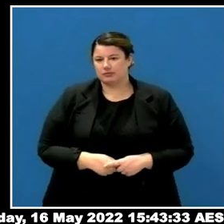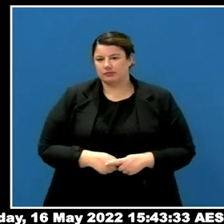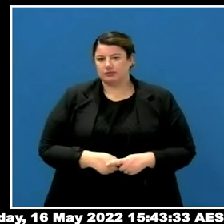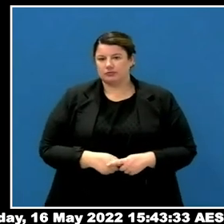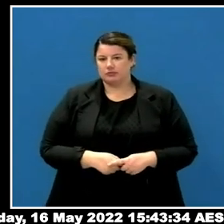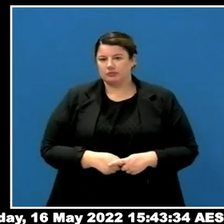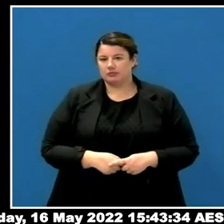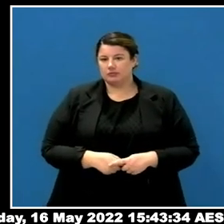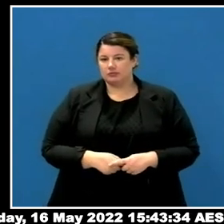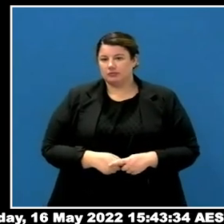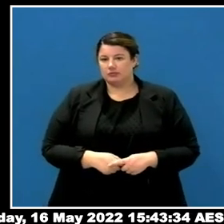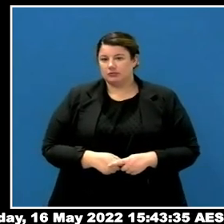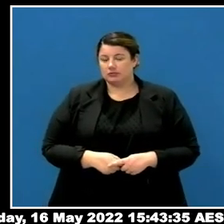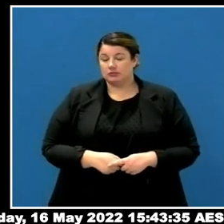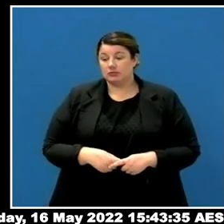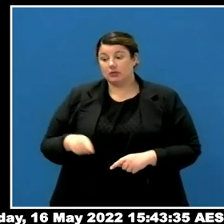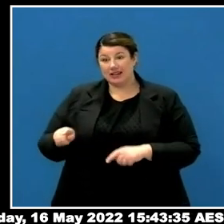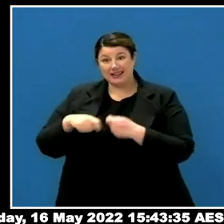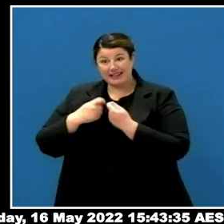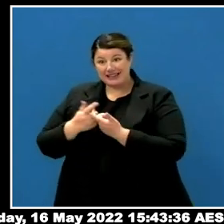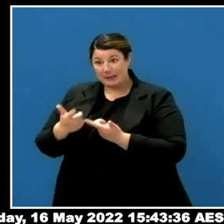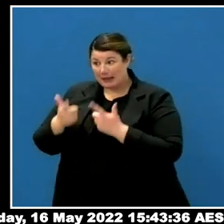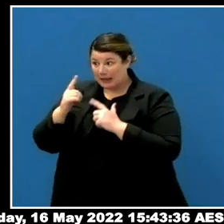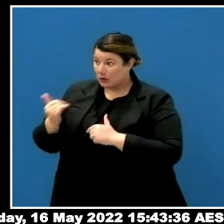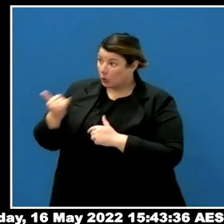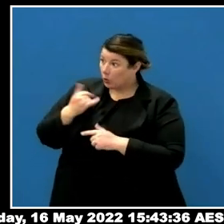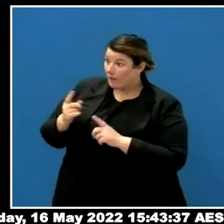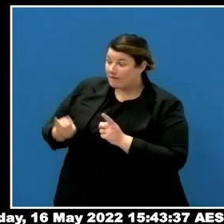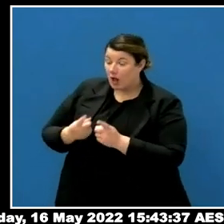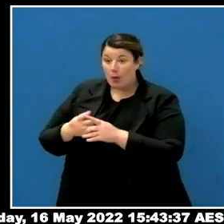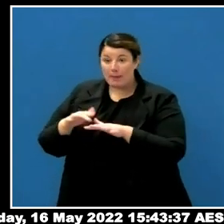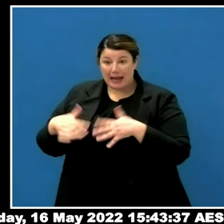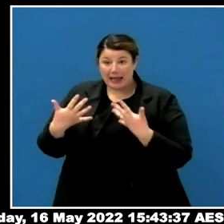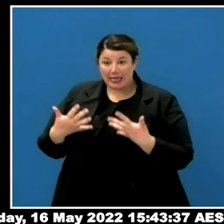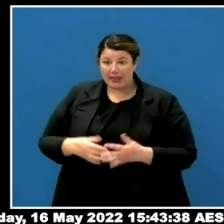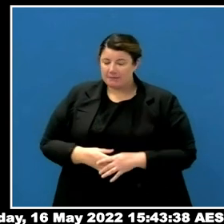followed up with you about that at that time. No. No. No-one followed up.